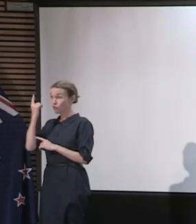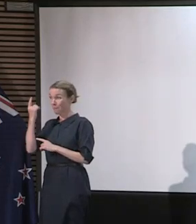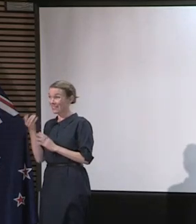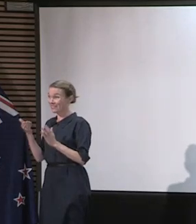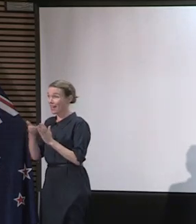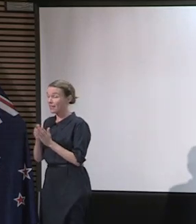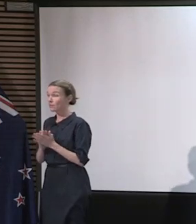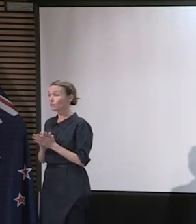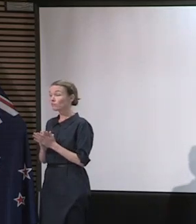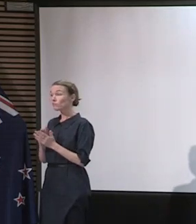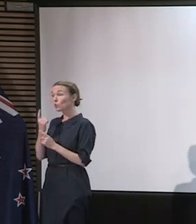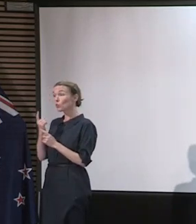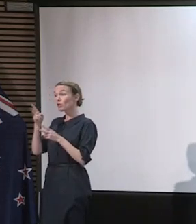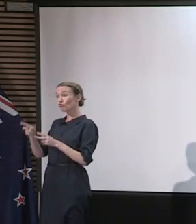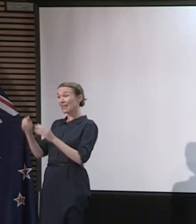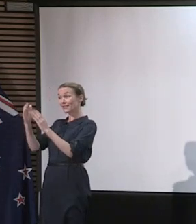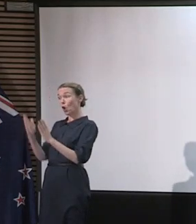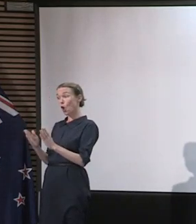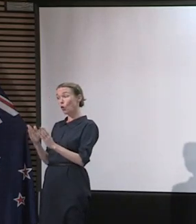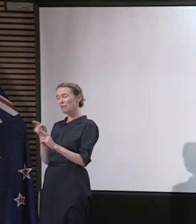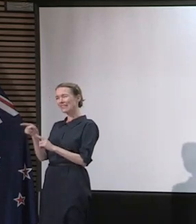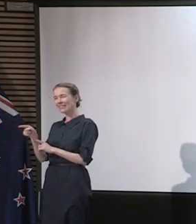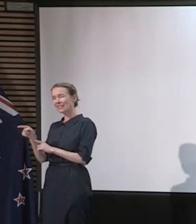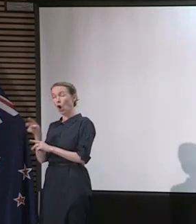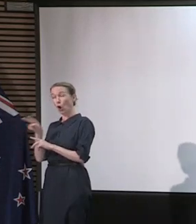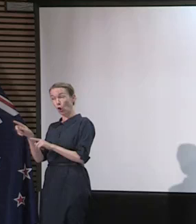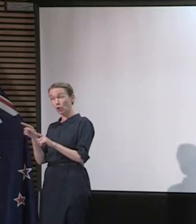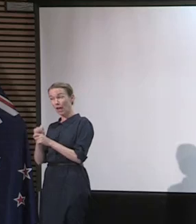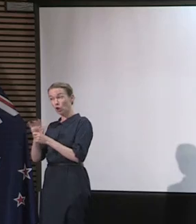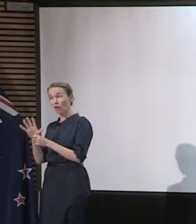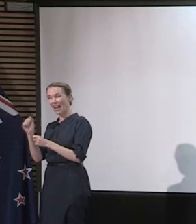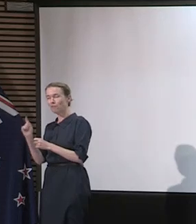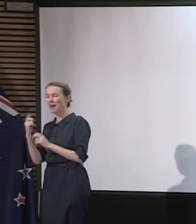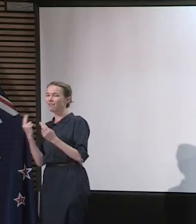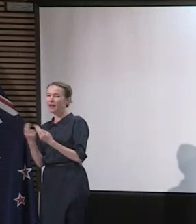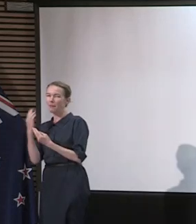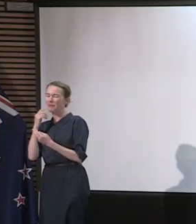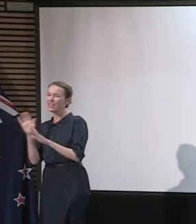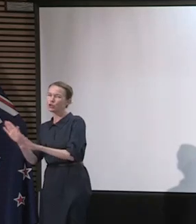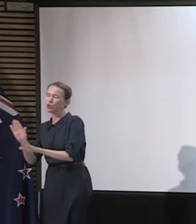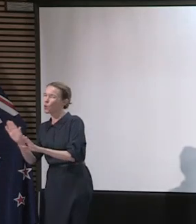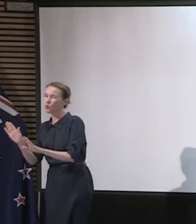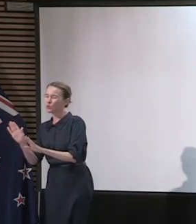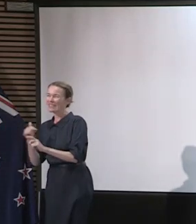patients in one of the aged care facilities who ease family didn't -- whose family didn't wish for them to be